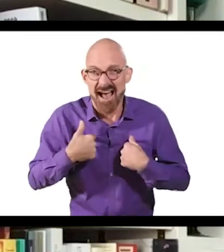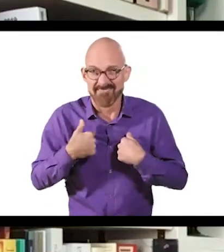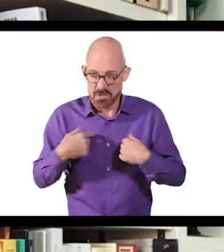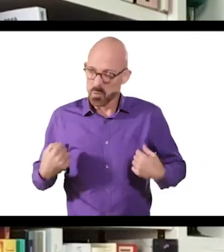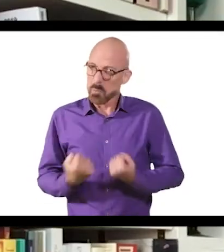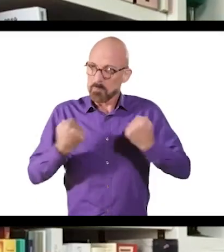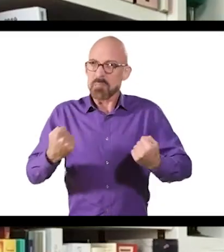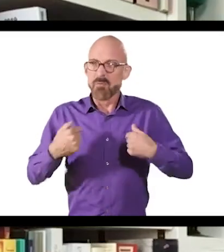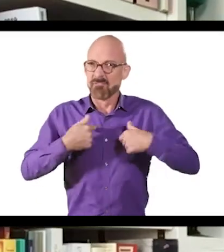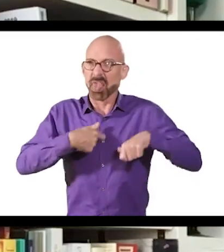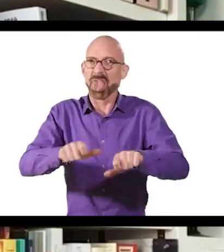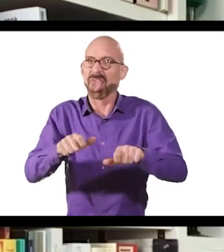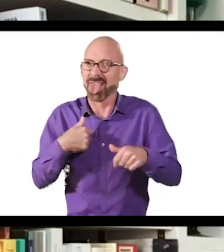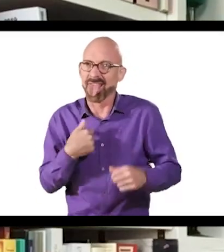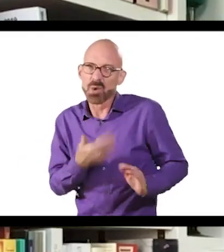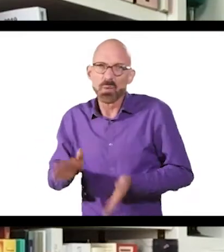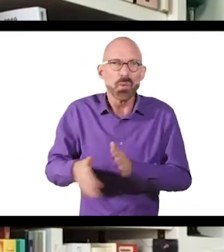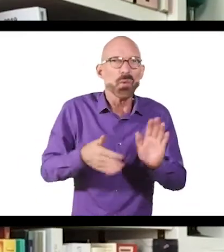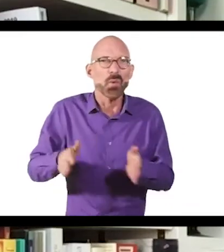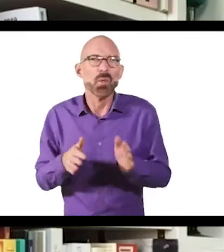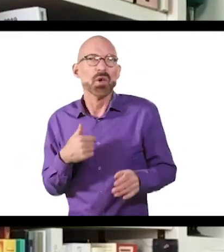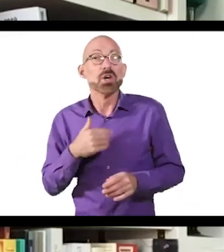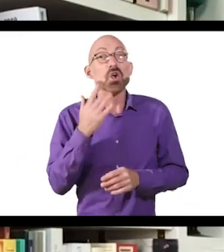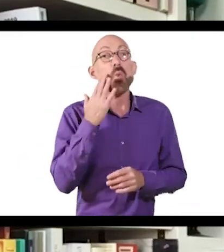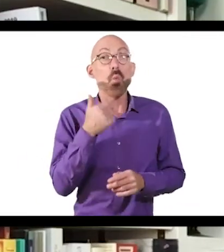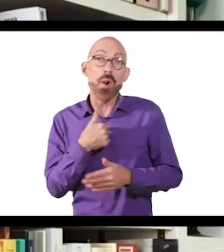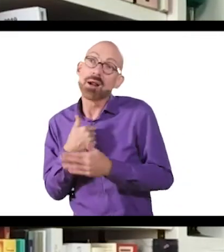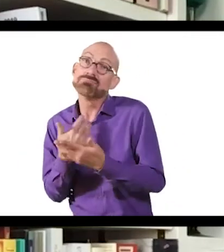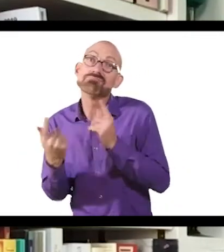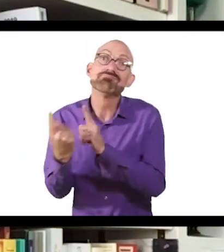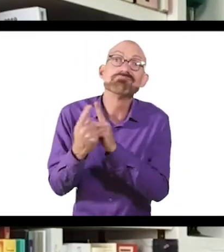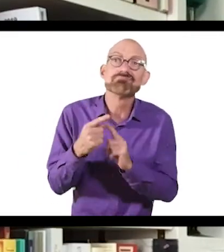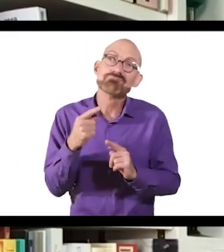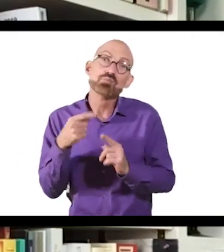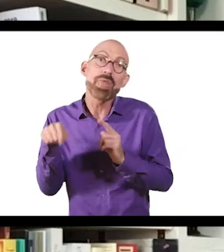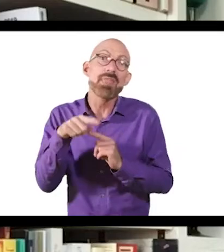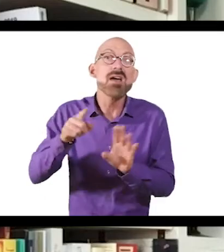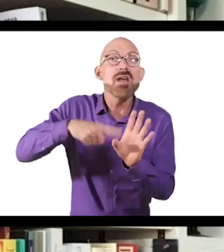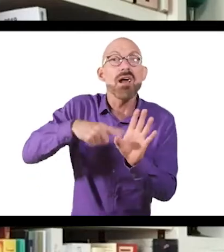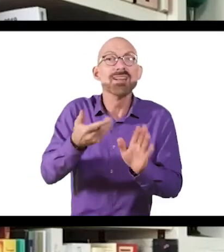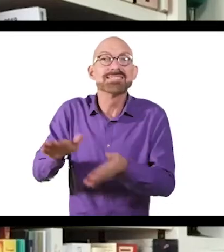and they'll do scraping and jumping and I'll just do a great big leap or do a little twirl.